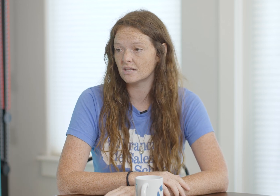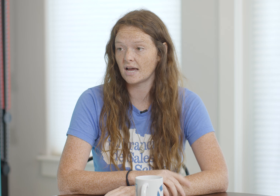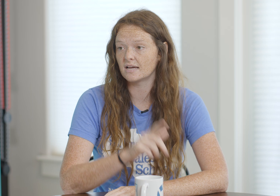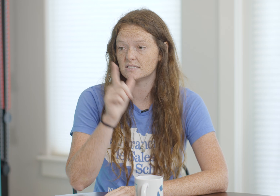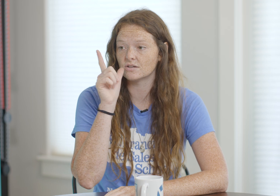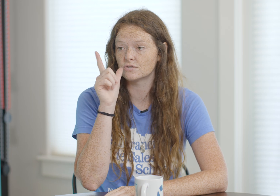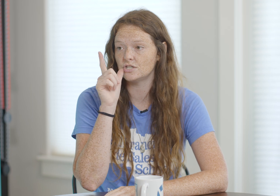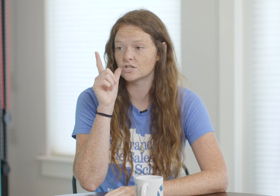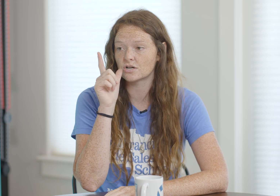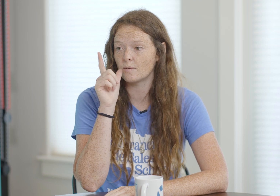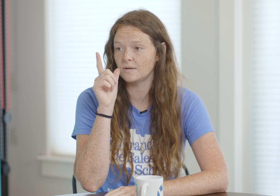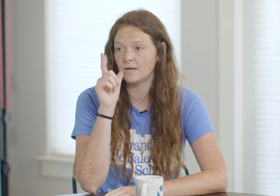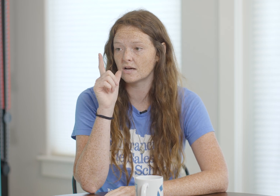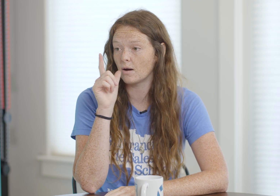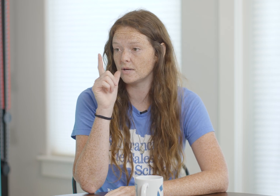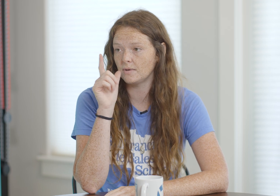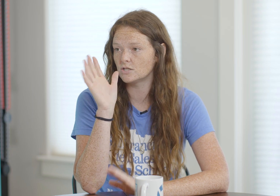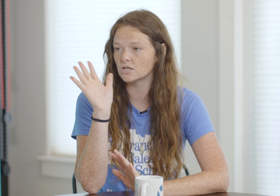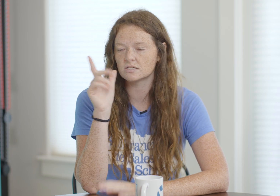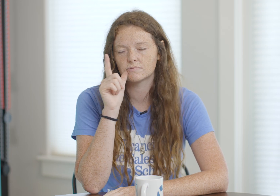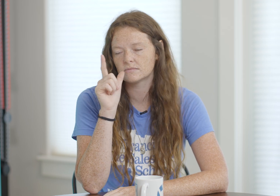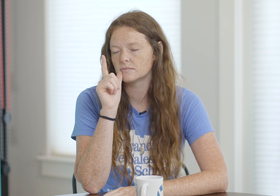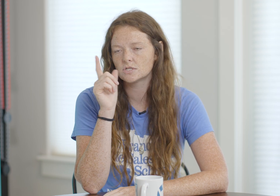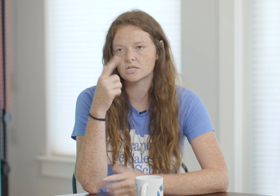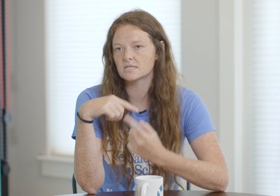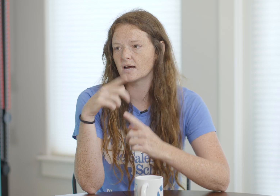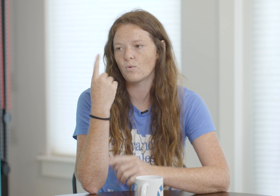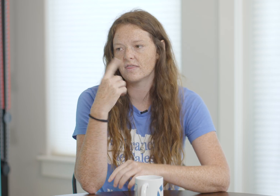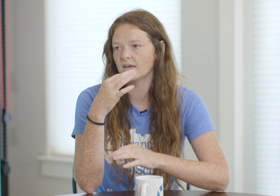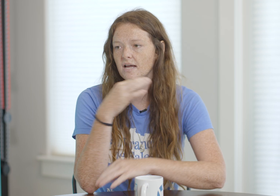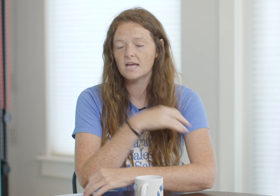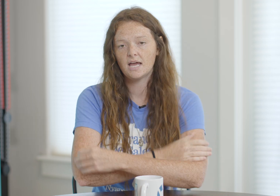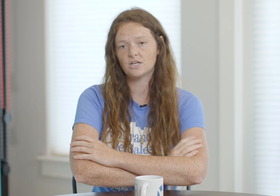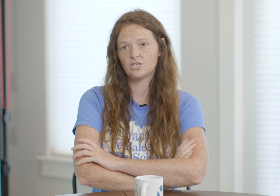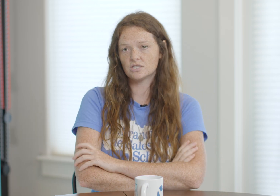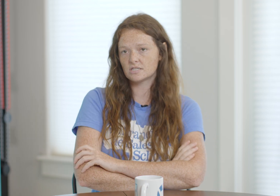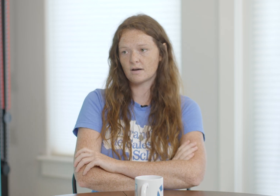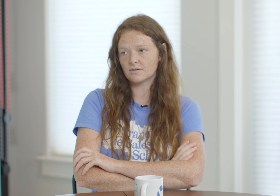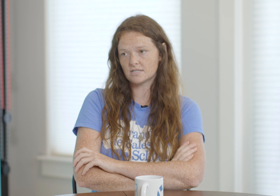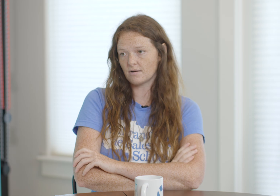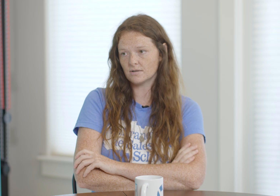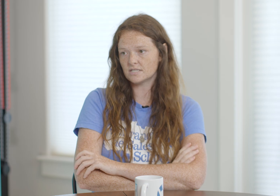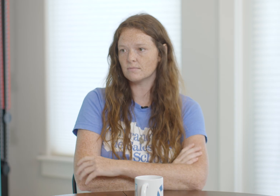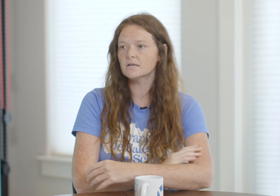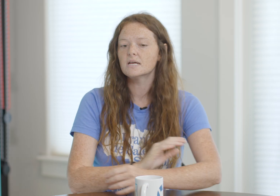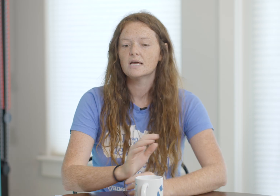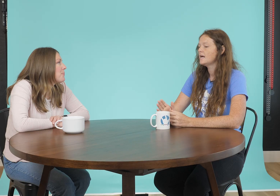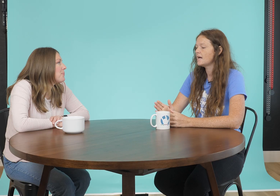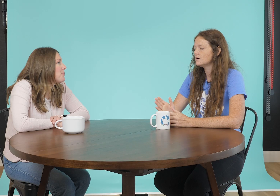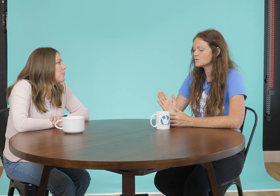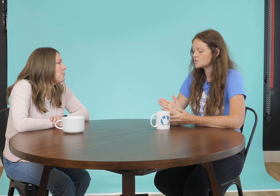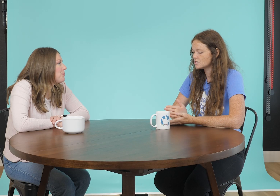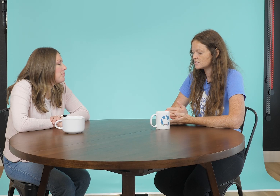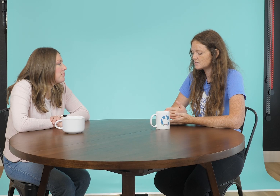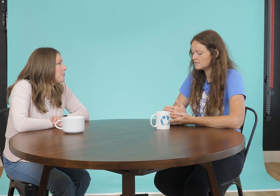like until she just copied me, copied me just right. Just sign one thing and she just stubborn, stubborn and stubborn. And it was just